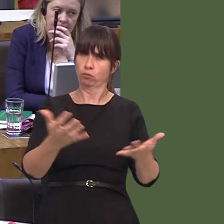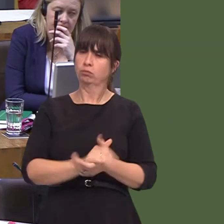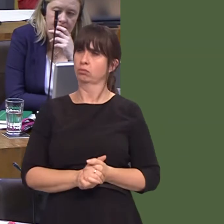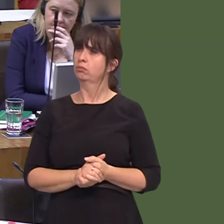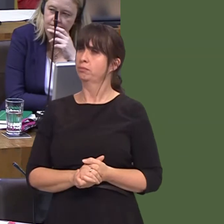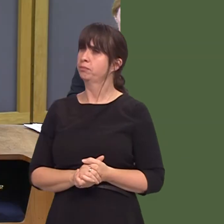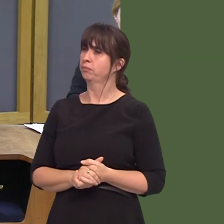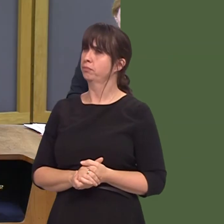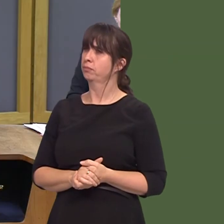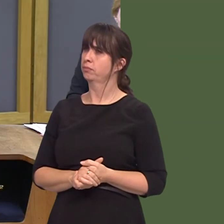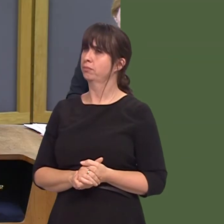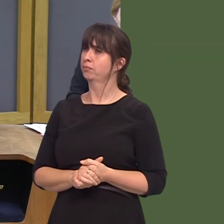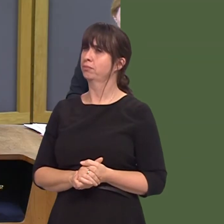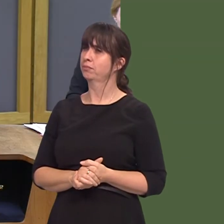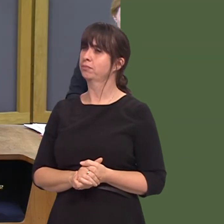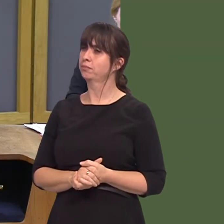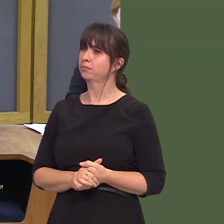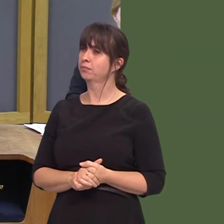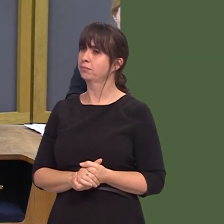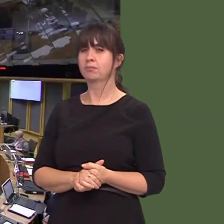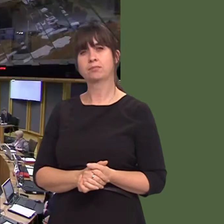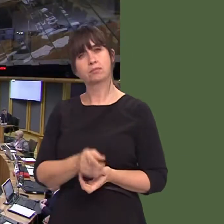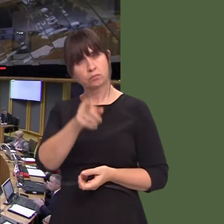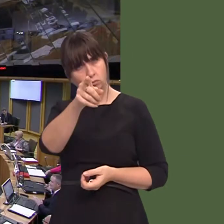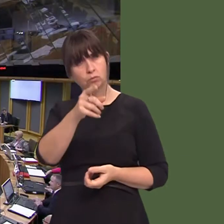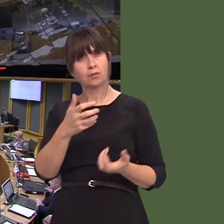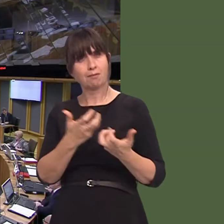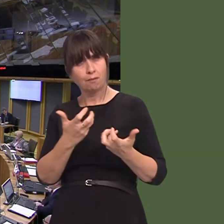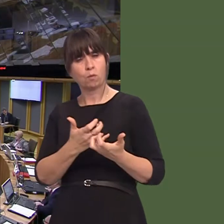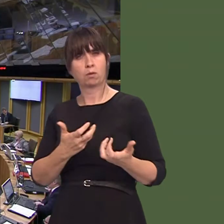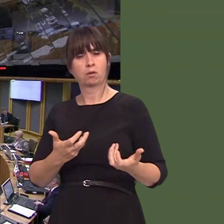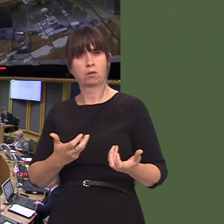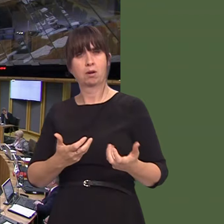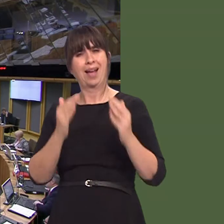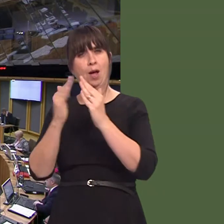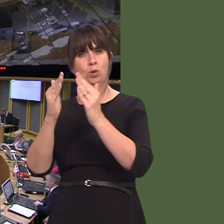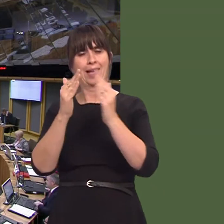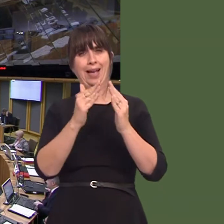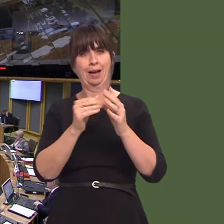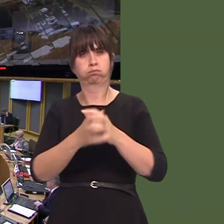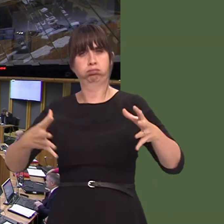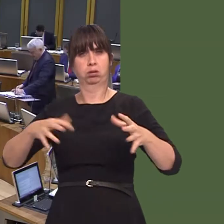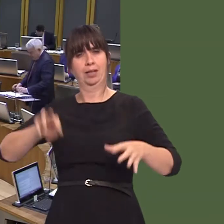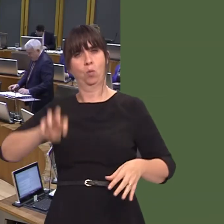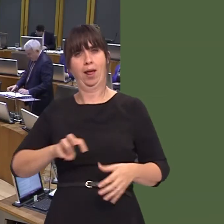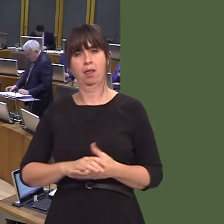What is the Welsh Government doing to increase the availability of housing in Wales? (OAQ51172) Carwyn Jones: We are making a significant